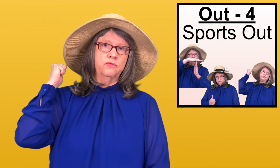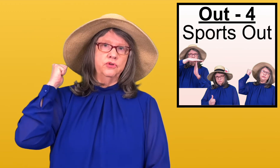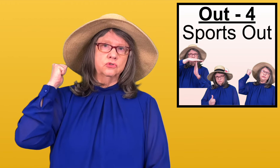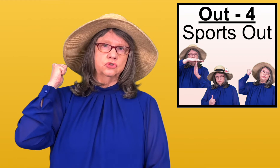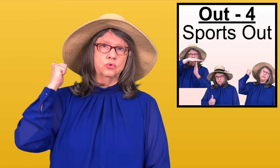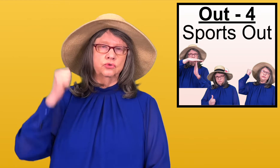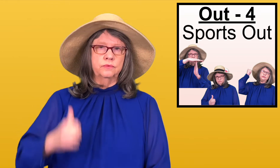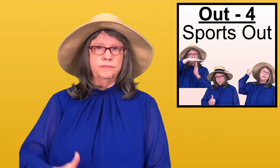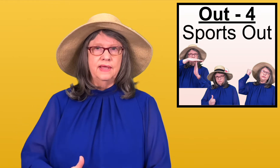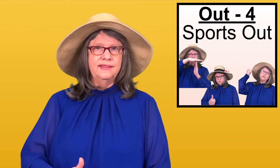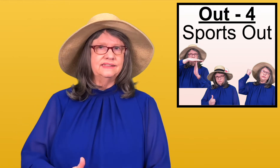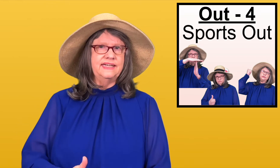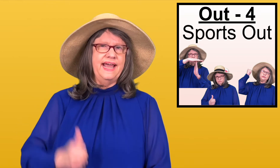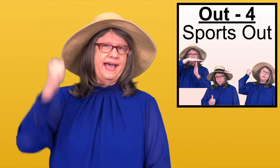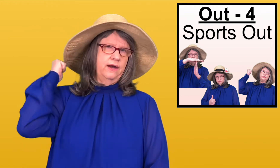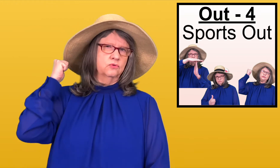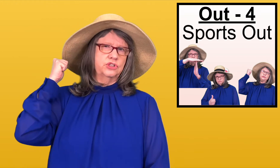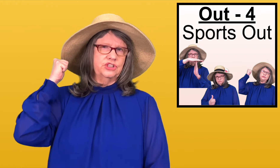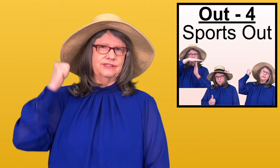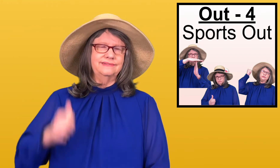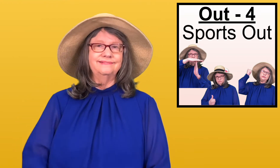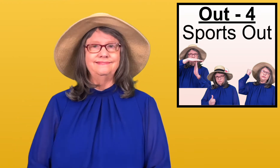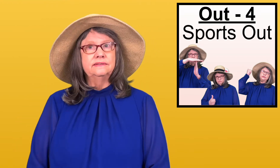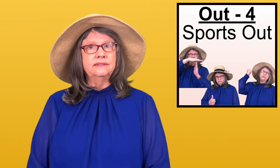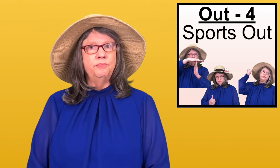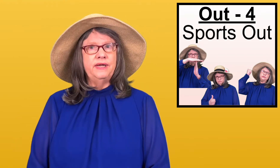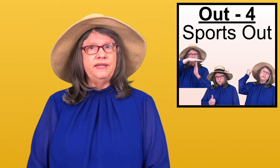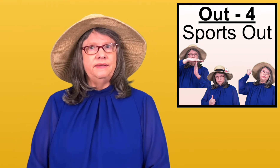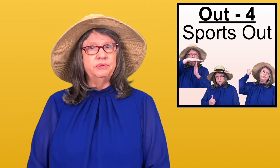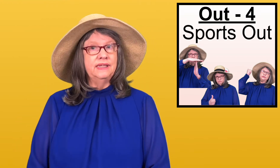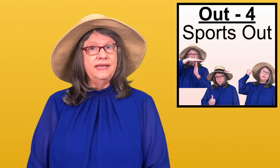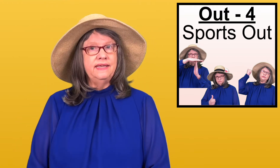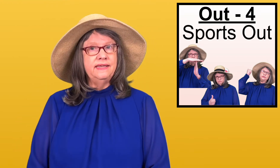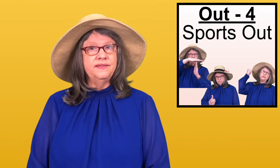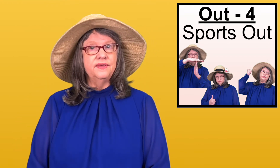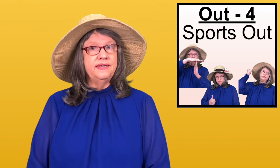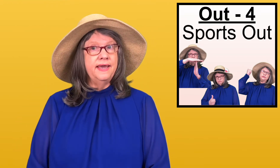your shoulder. That's an OUT. Somebody playing in the game